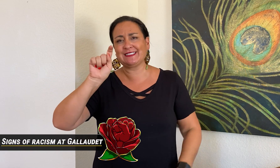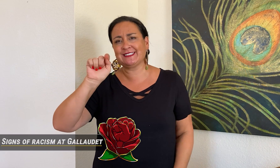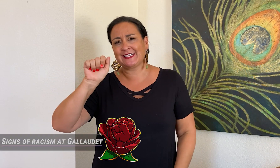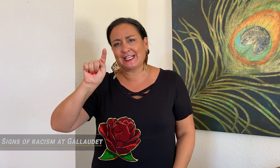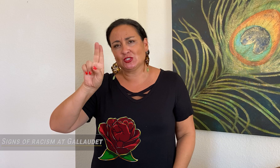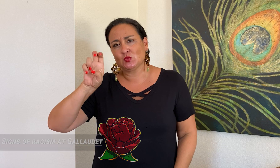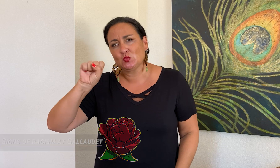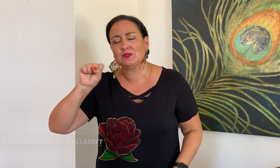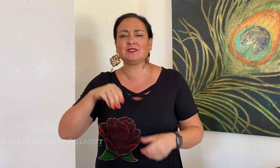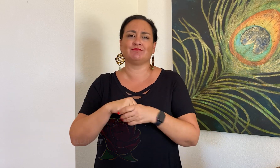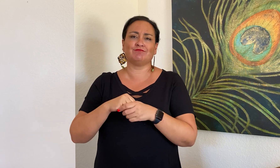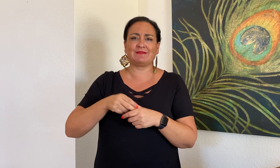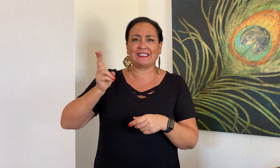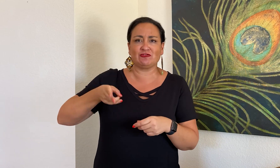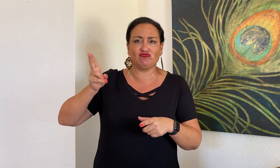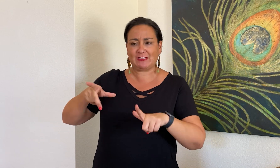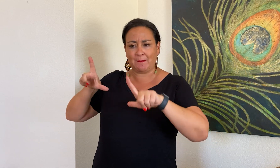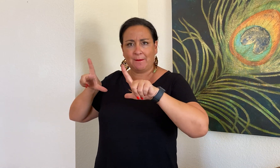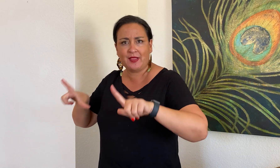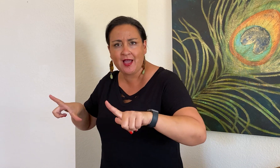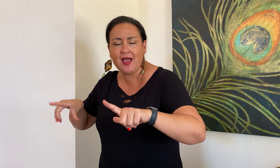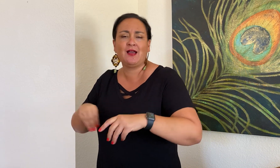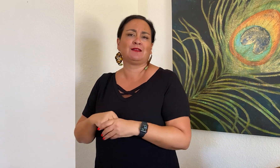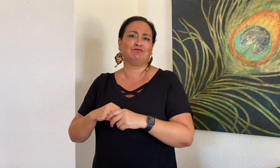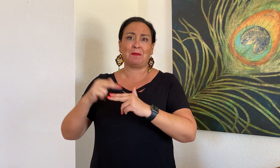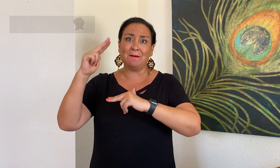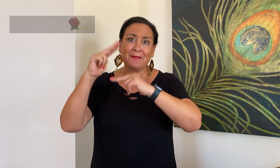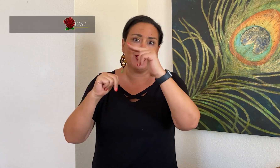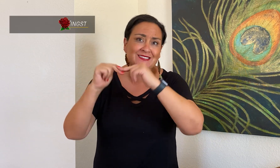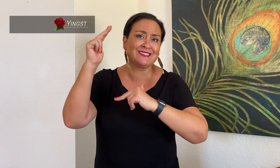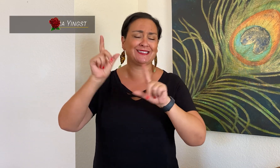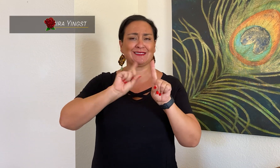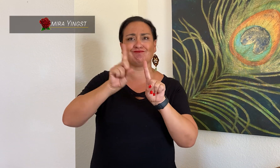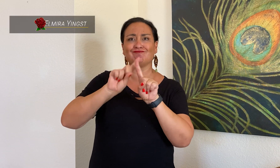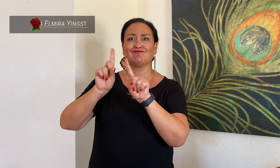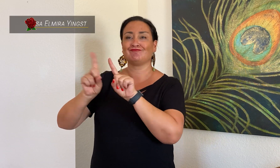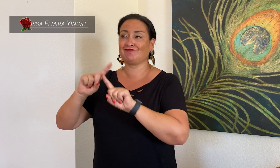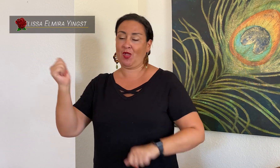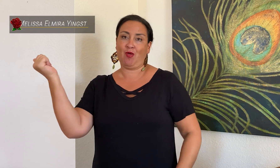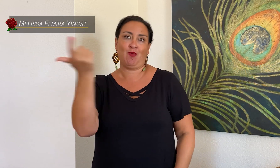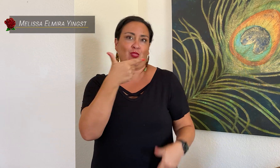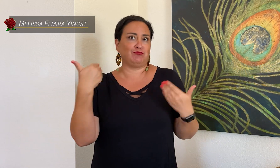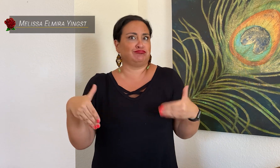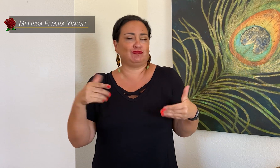such as statues, historical plaques, buildings, and more.